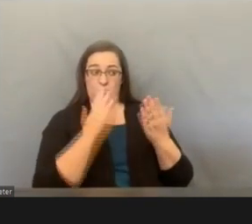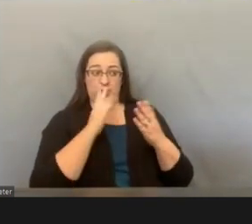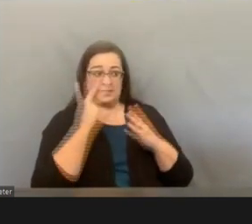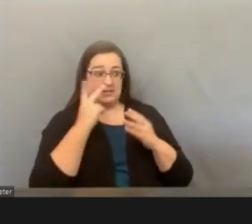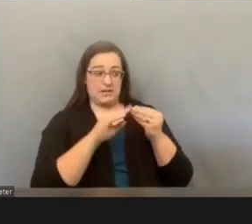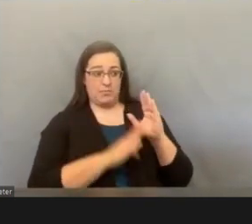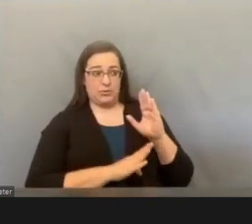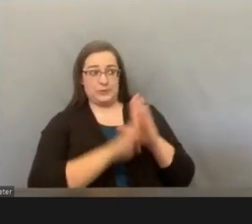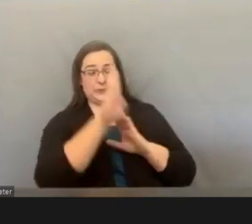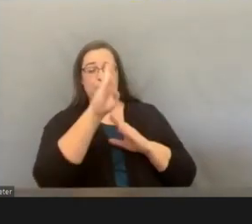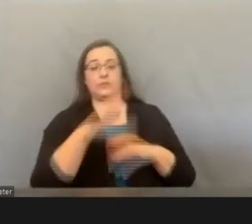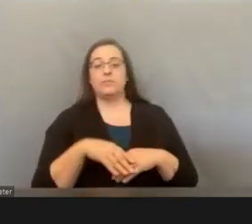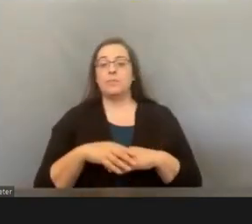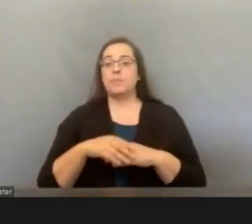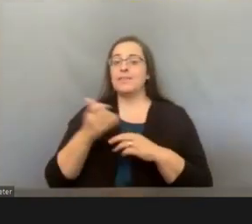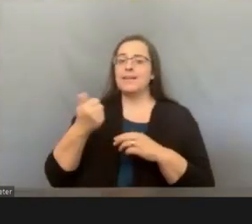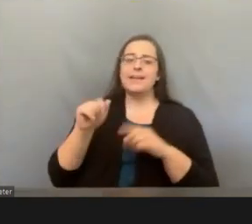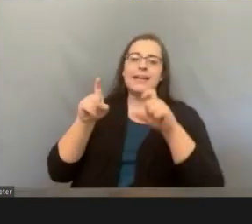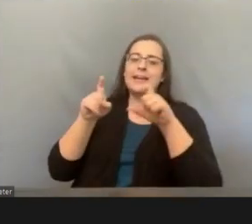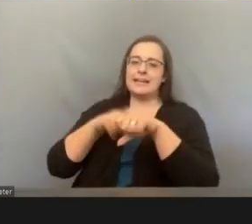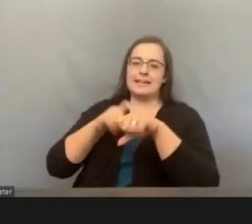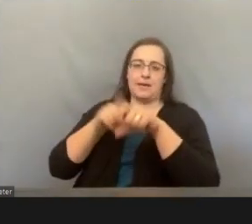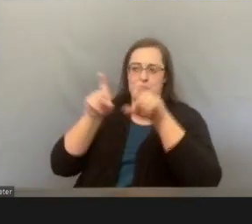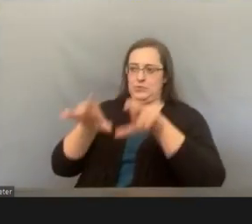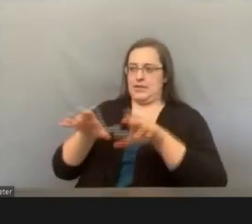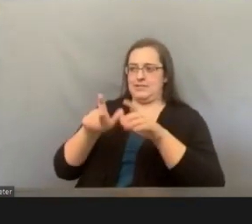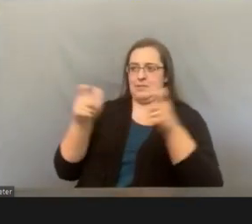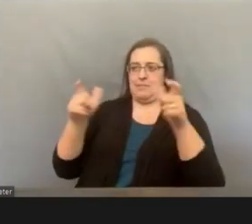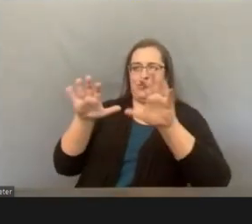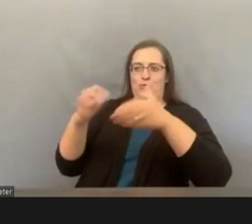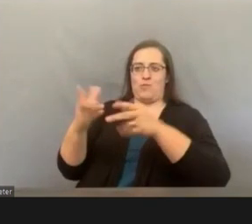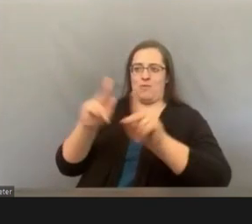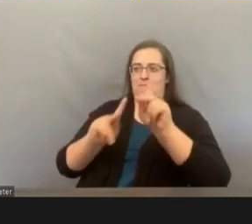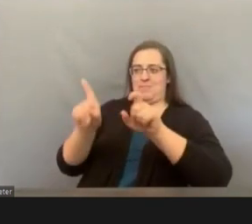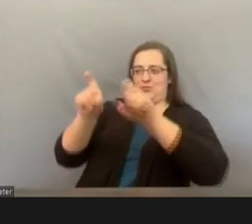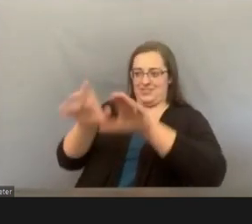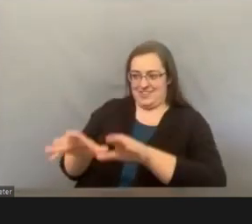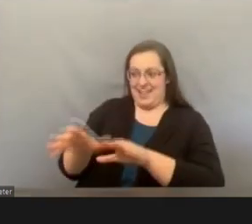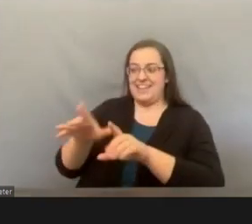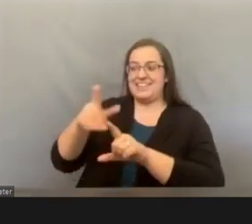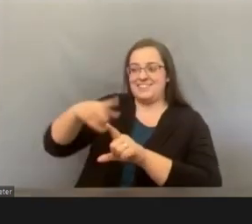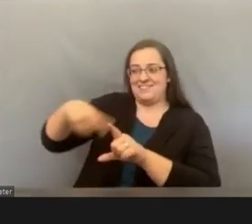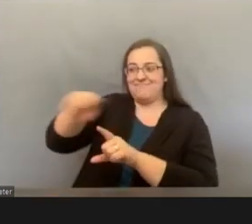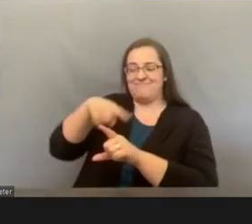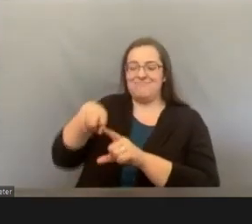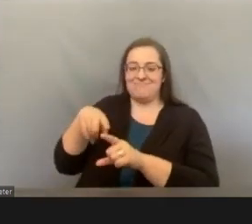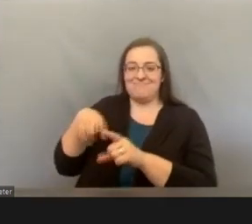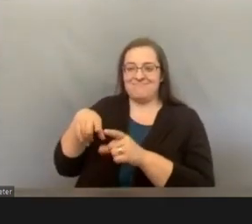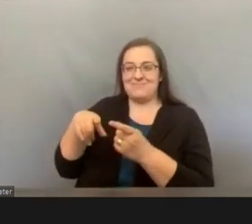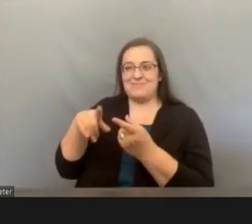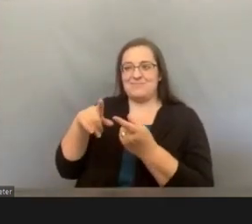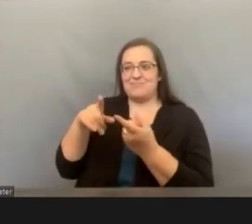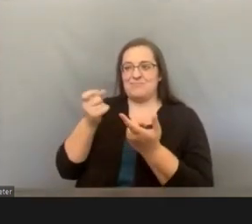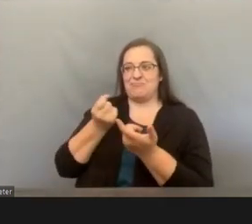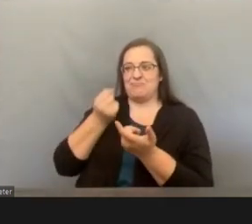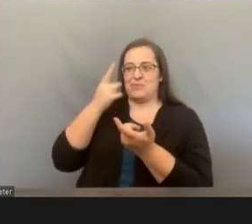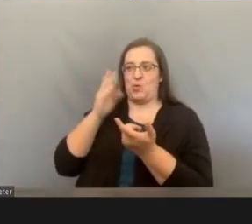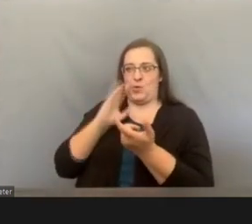AND DO WE EXPECT A SPIKE IN NEW CASES WHEN THE TESTS COME BACK FROM GBS?